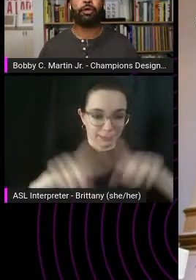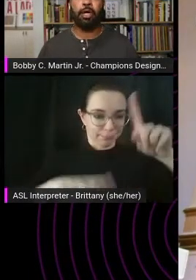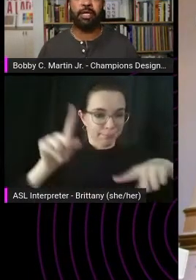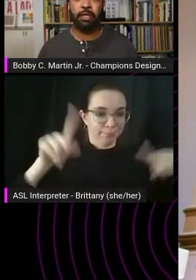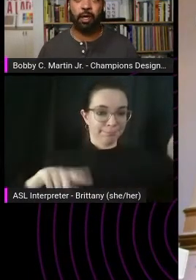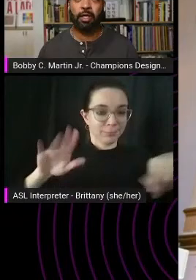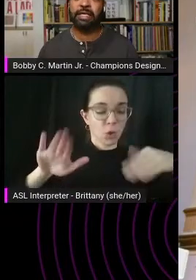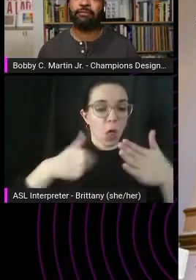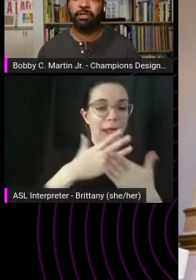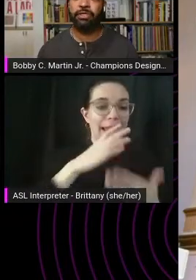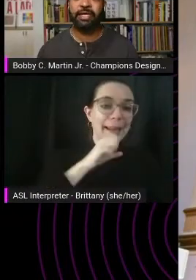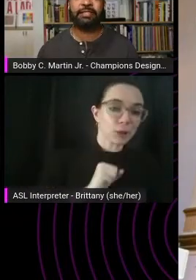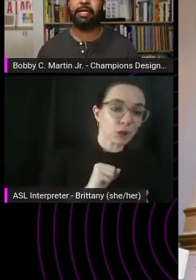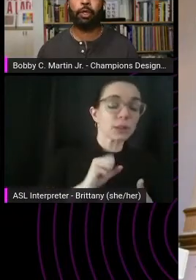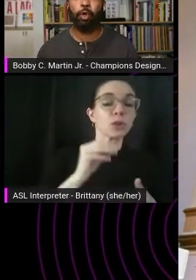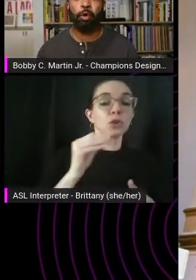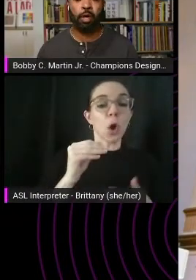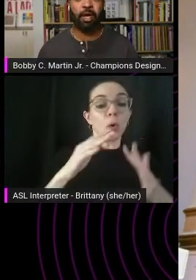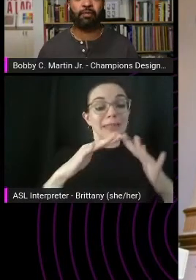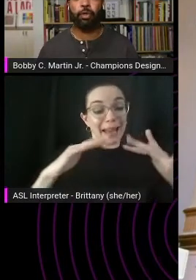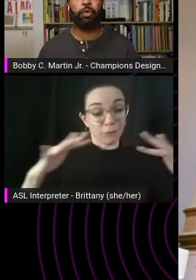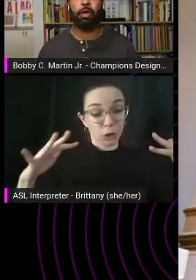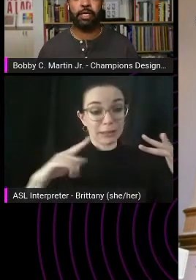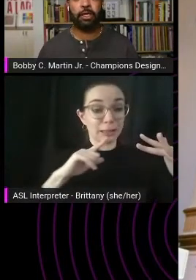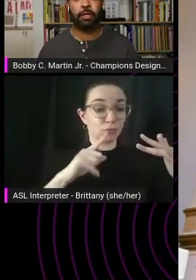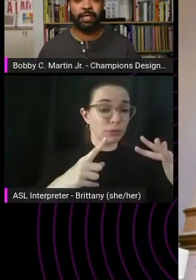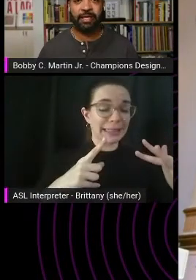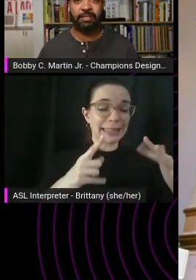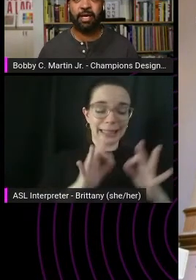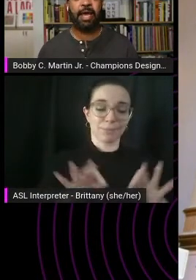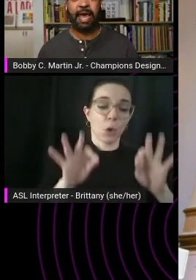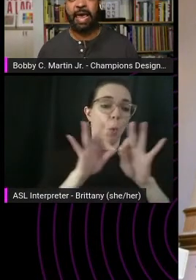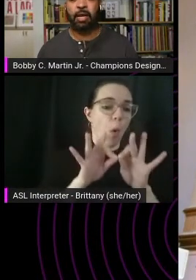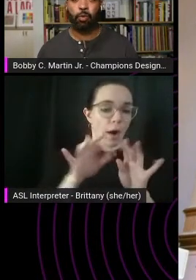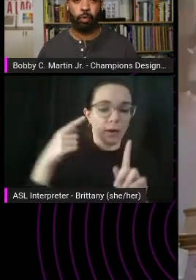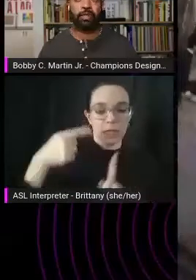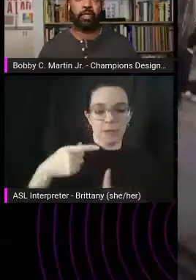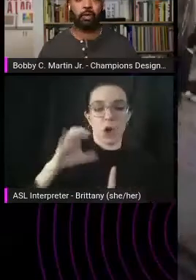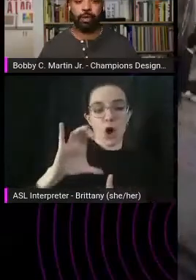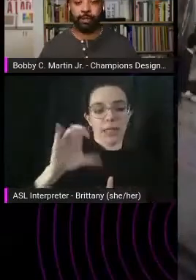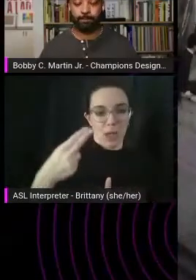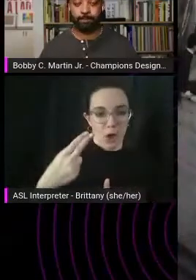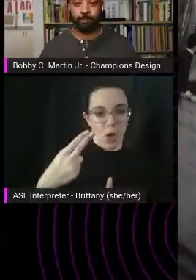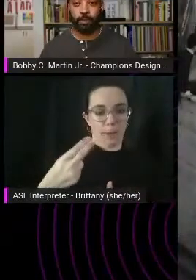And so Carnegie Hall diversity is at the core of who Carnegie Hall is and where they're going.